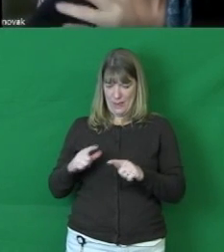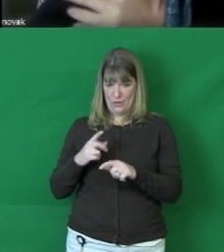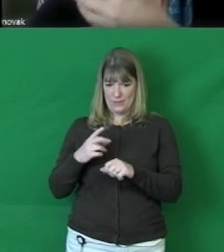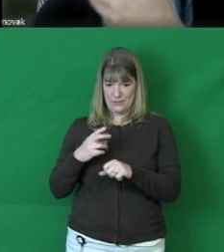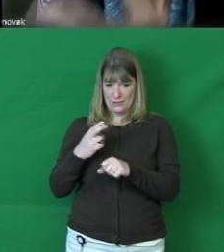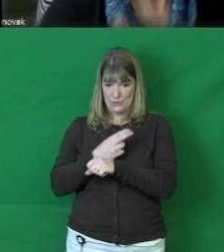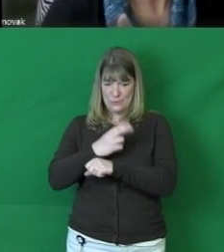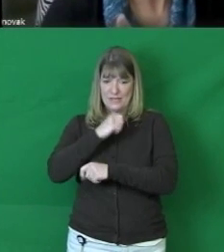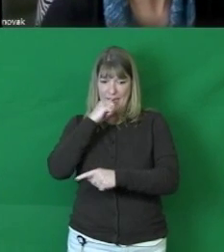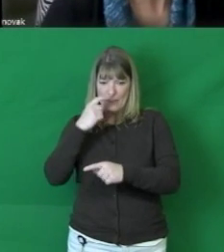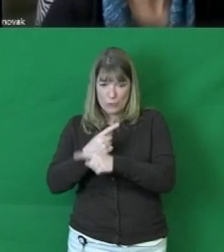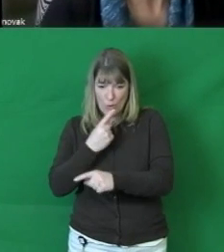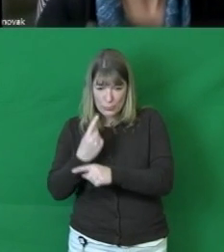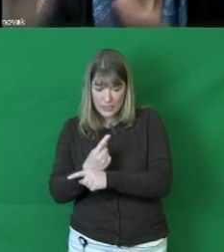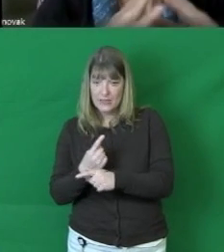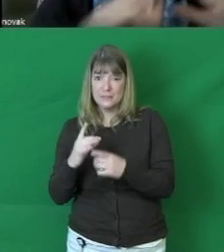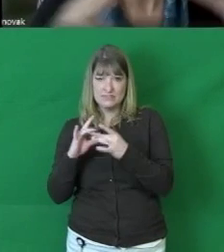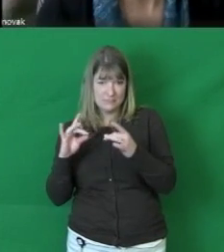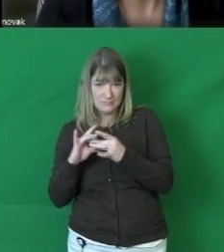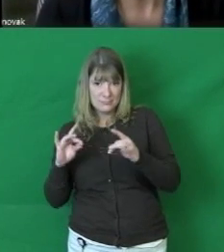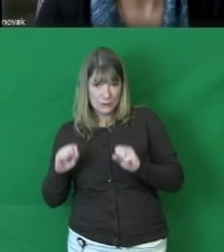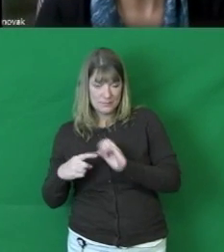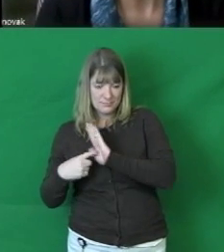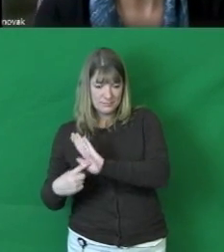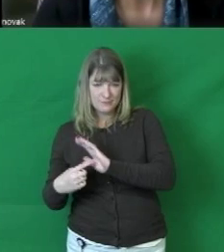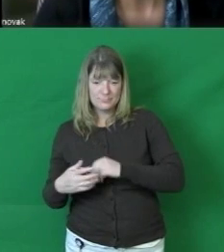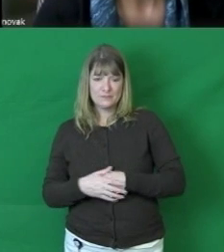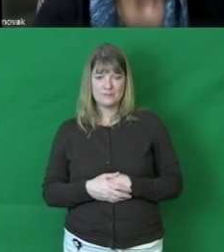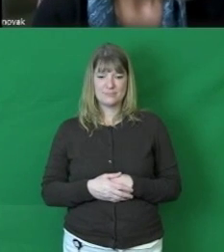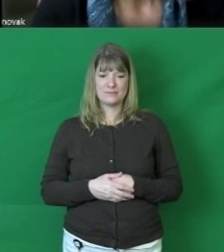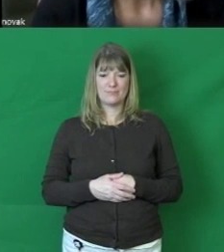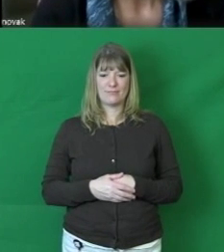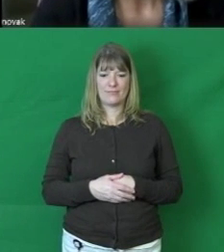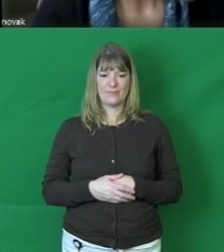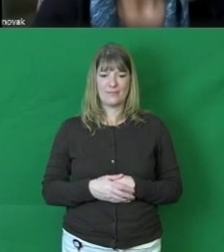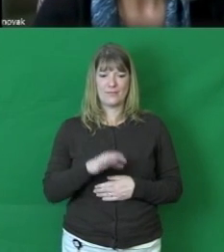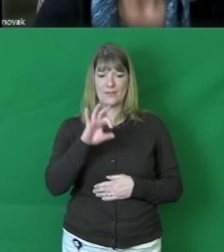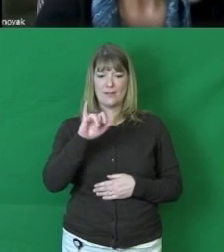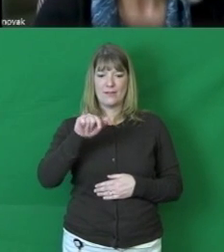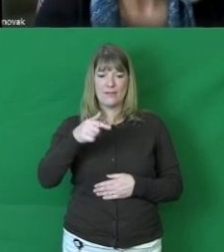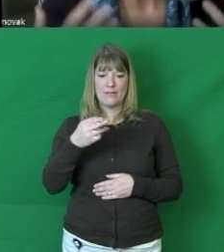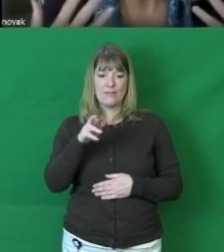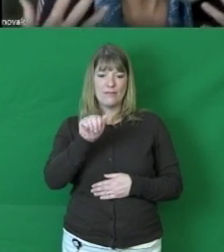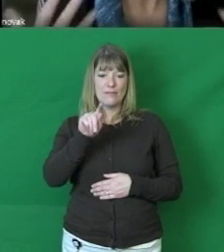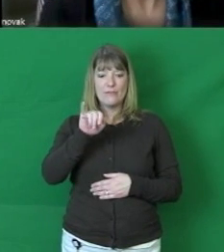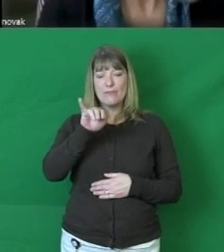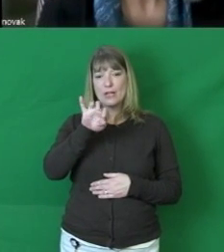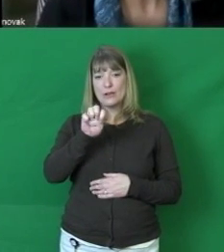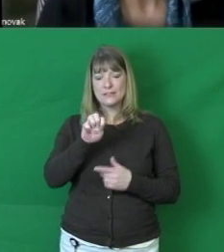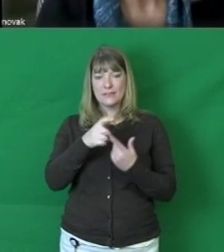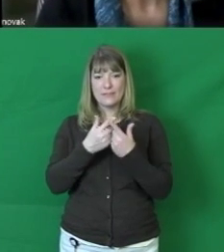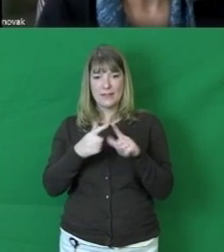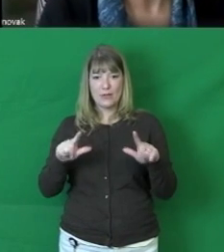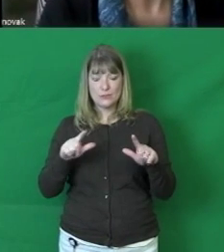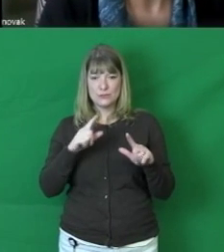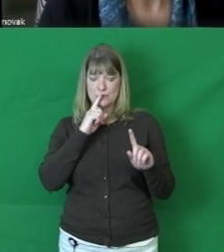inappropriate here, or what kind of language use is appropriate. So figurative language